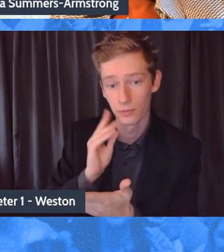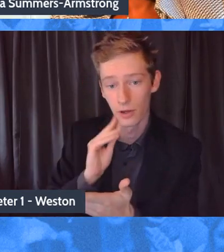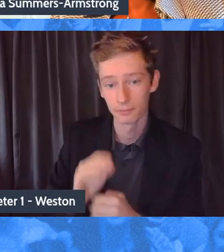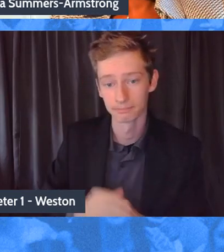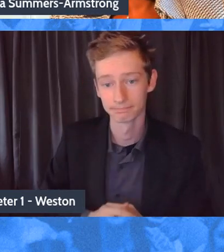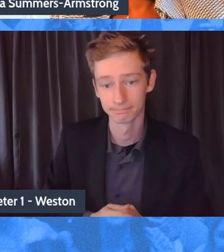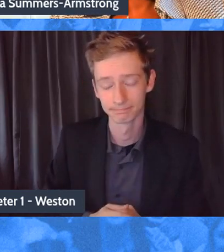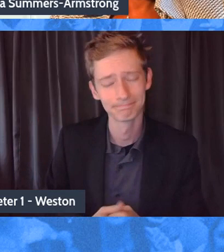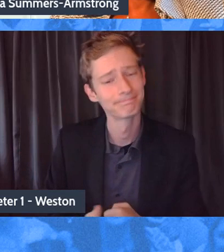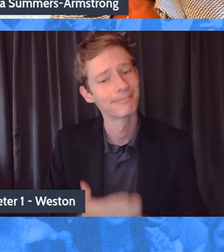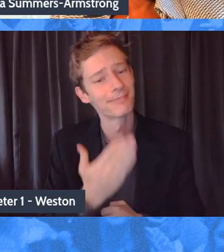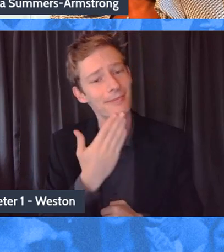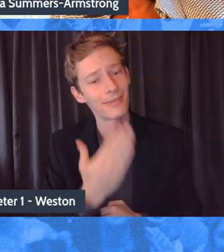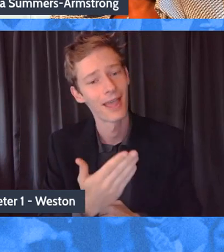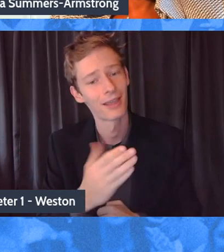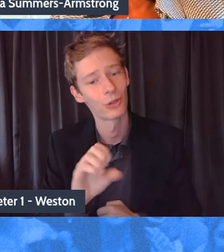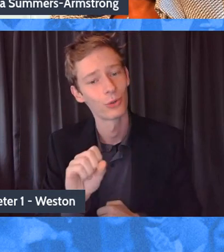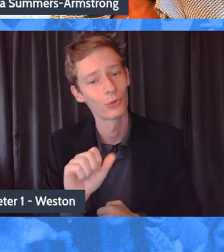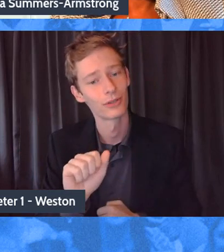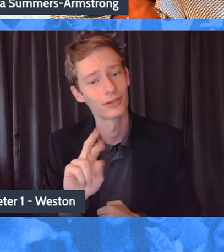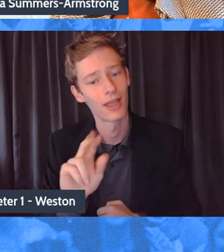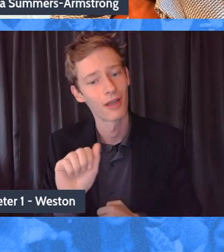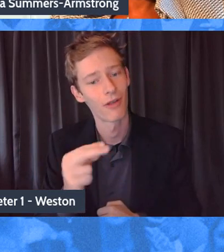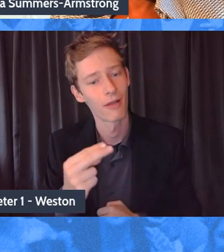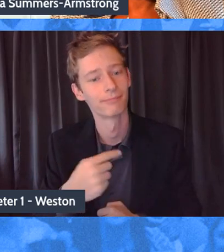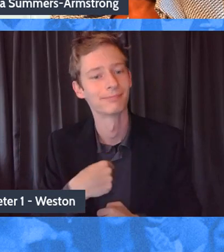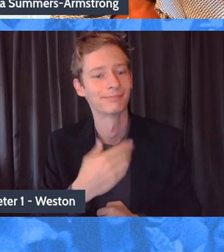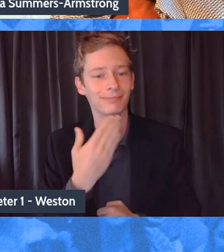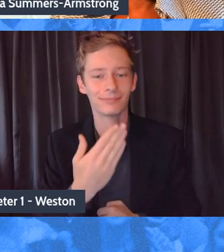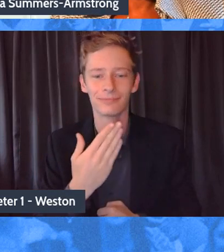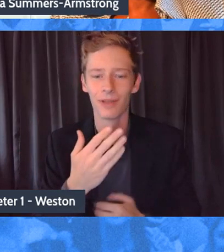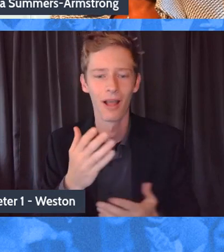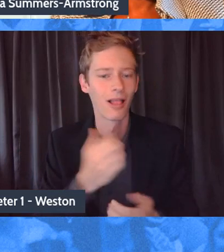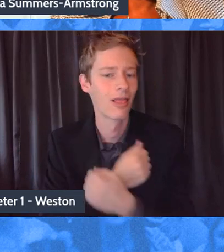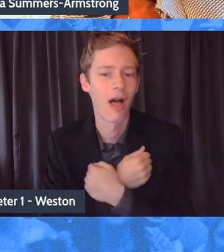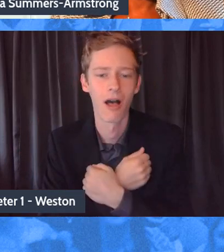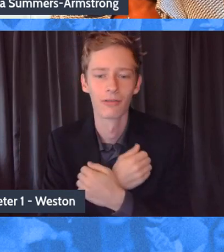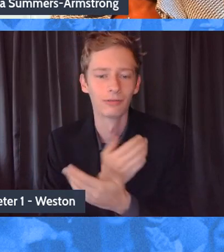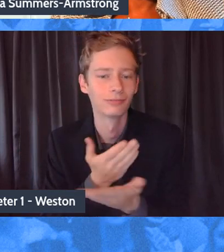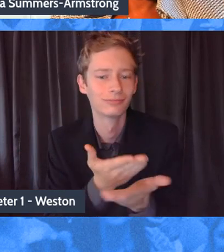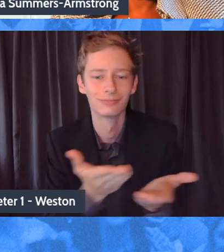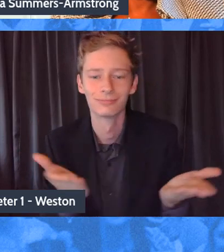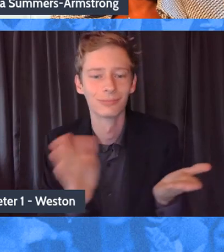Thanks, Sarah. And I love hearing other people share their journeys.